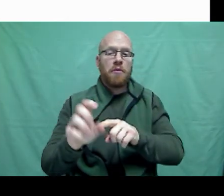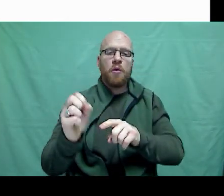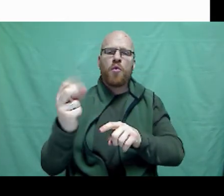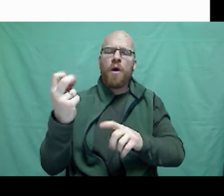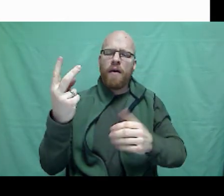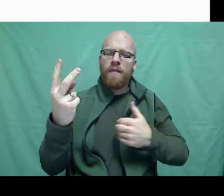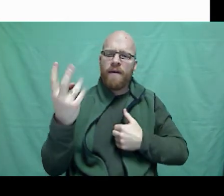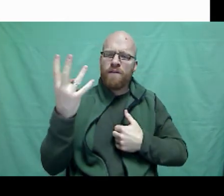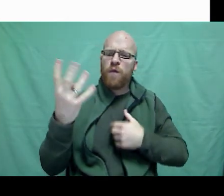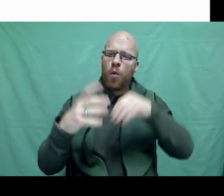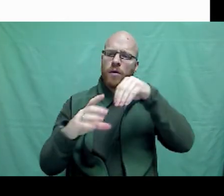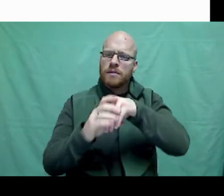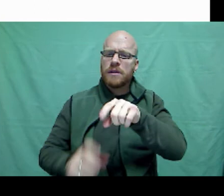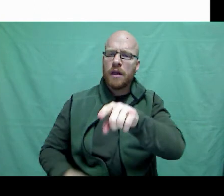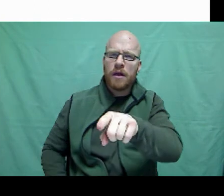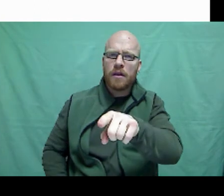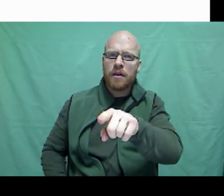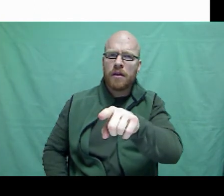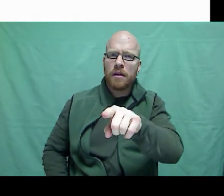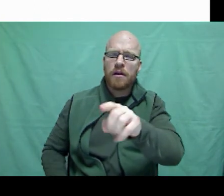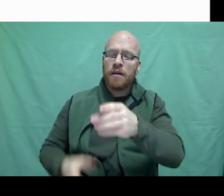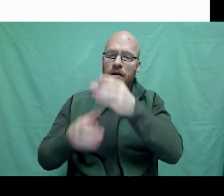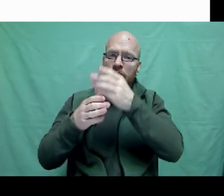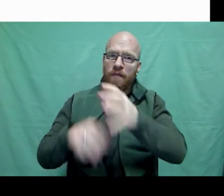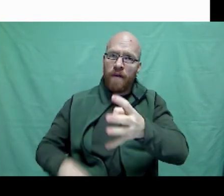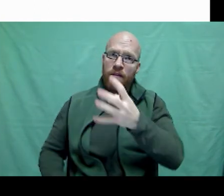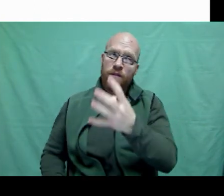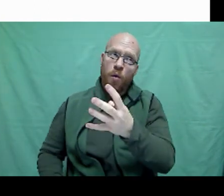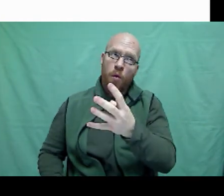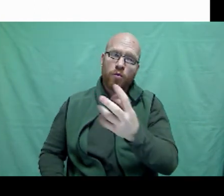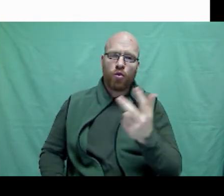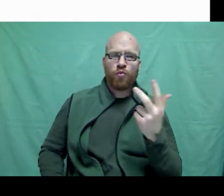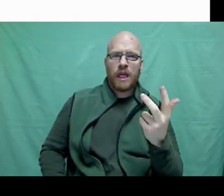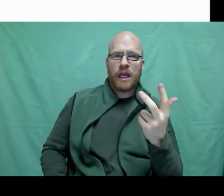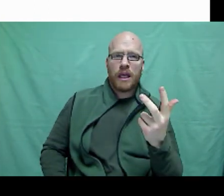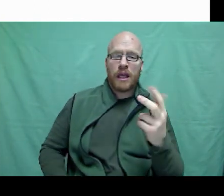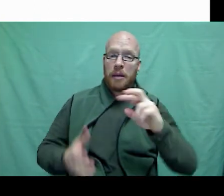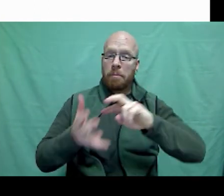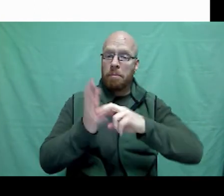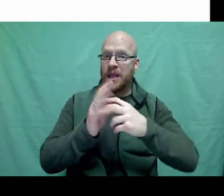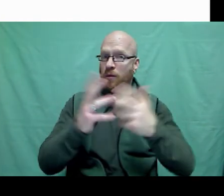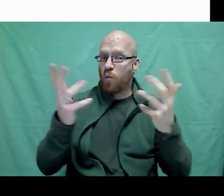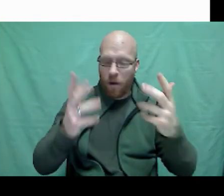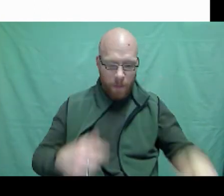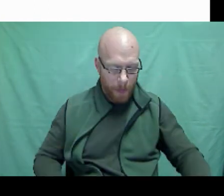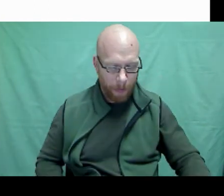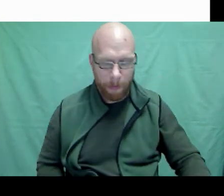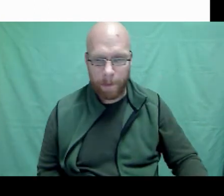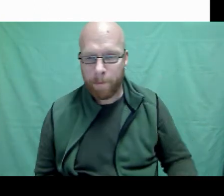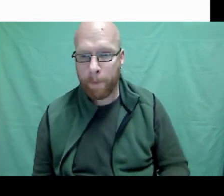Now look at 12, there's a 4 there, so if there might be a 4, there's a 3, so okay here we go.